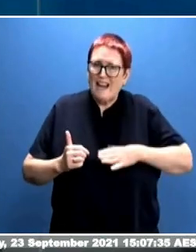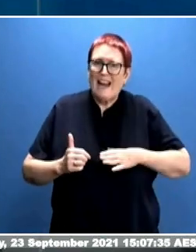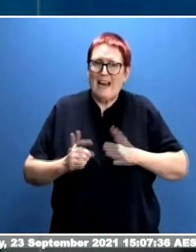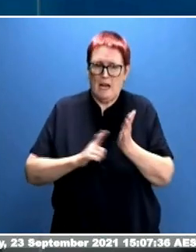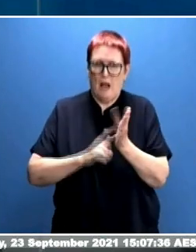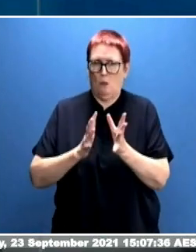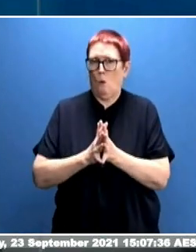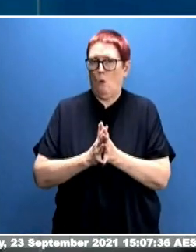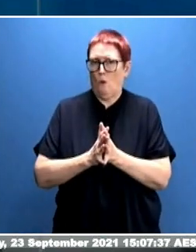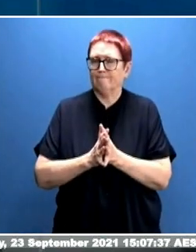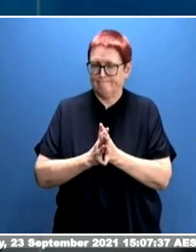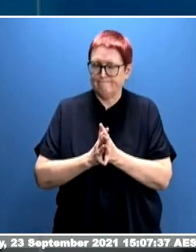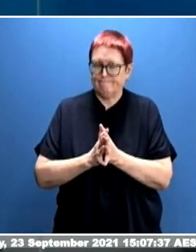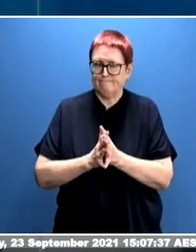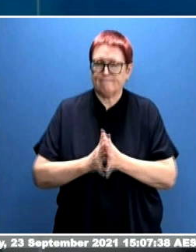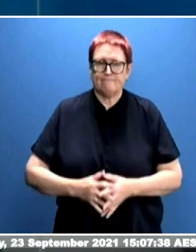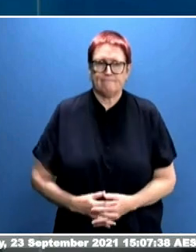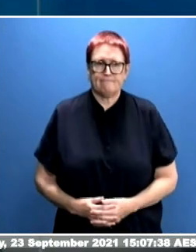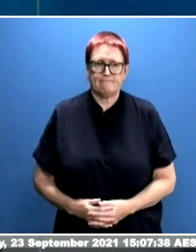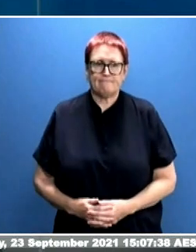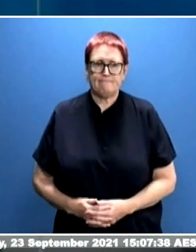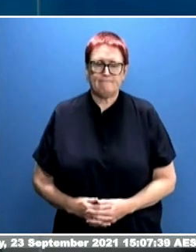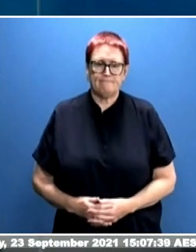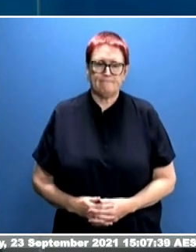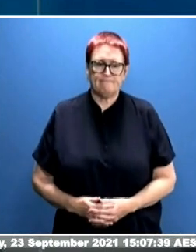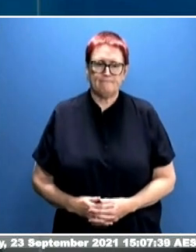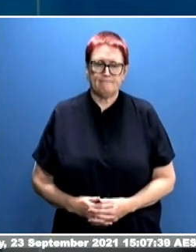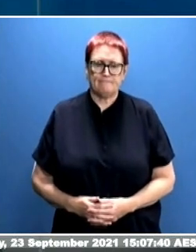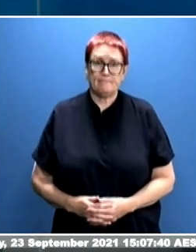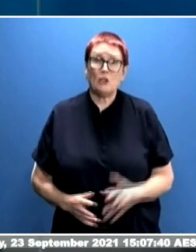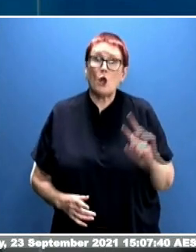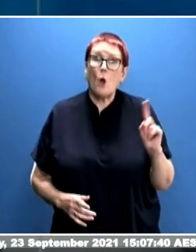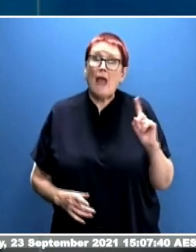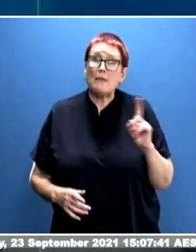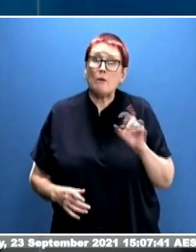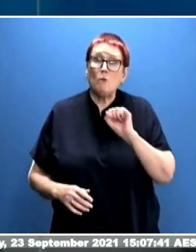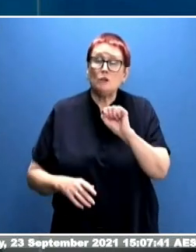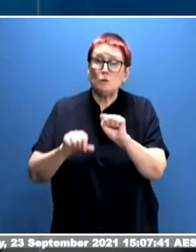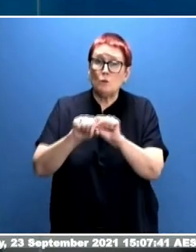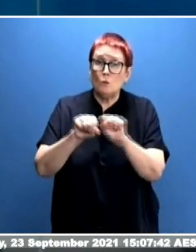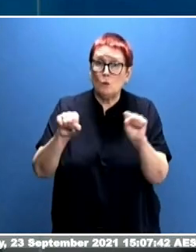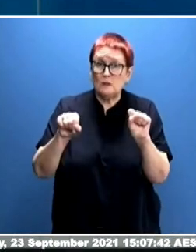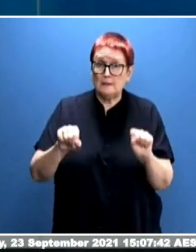Can I just take you to the framework at present as I understand it, and I want to ask you about this.